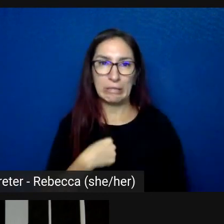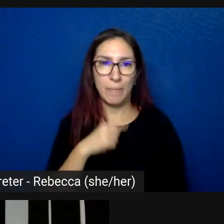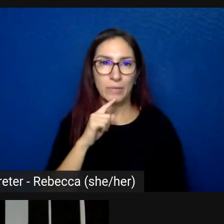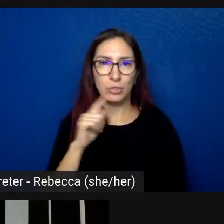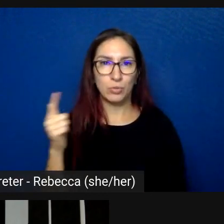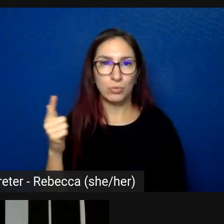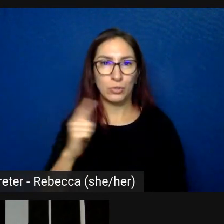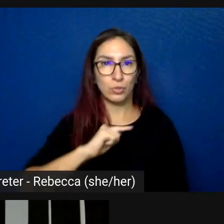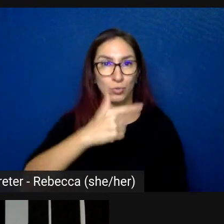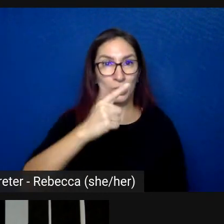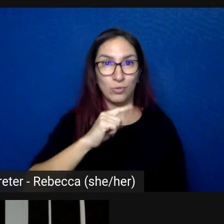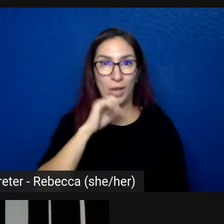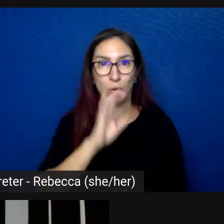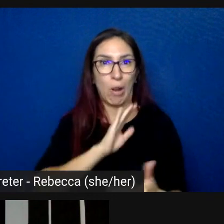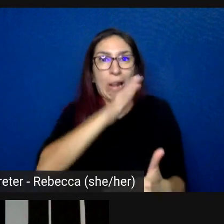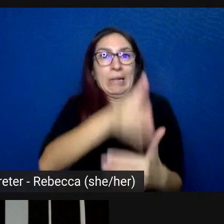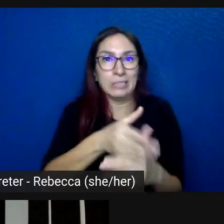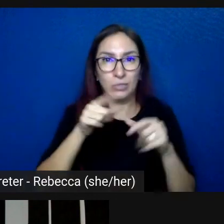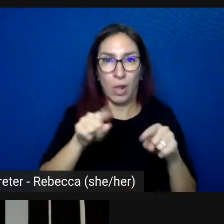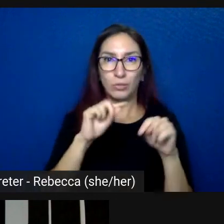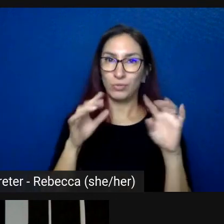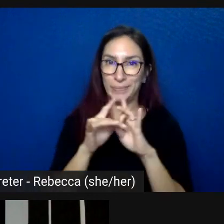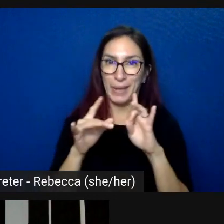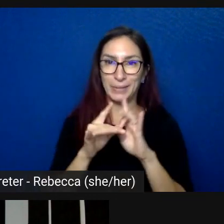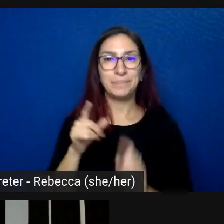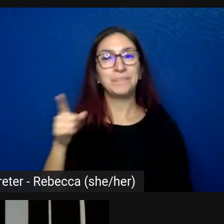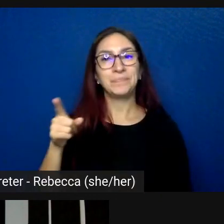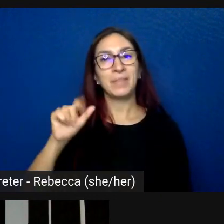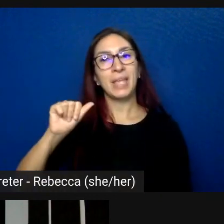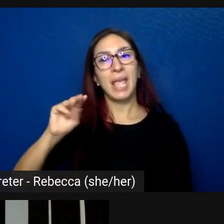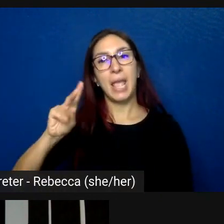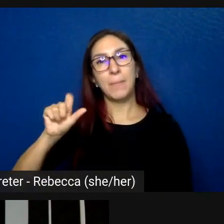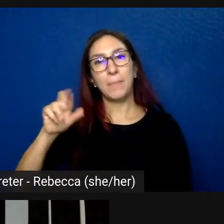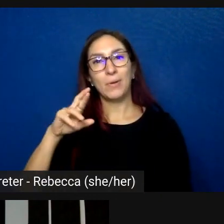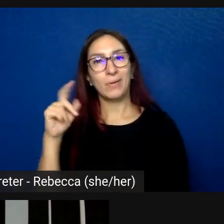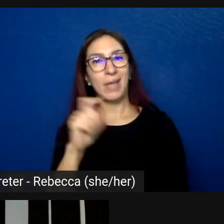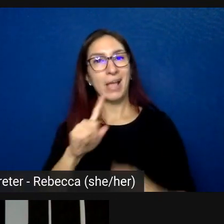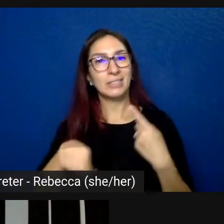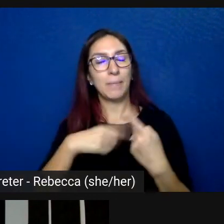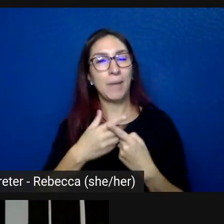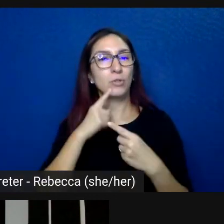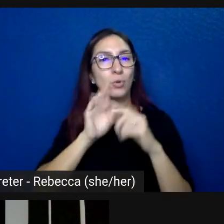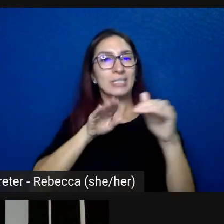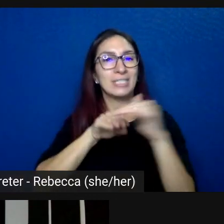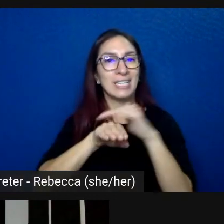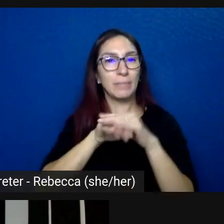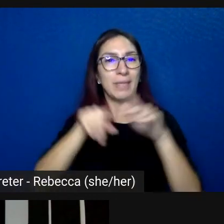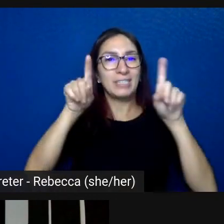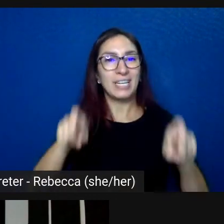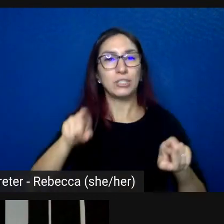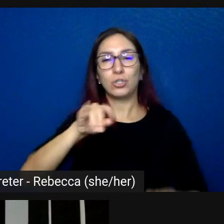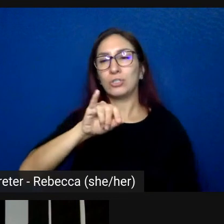when you're responding. Amber asks about your accessibility test or the JAT that's built-in with Joomla.